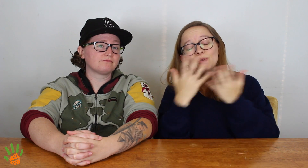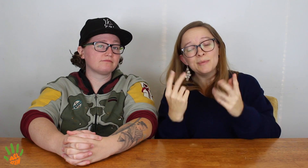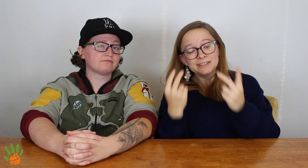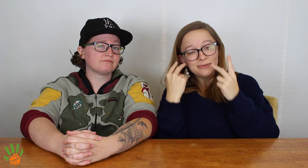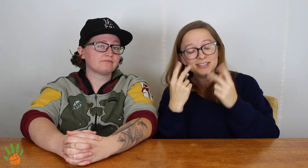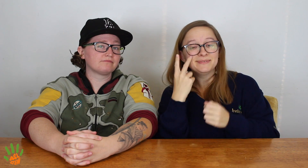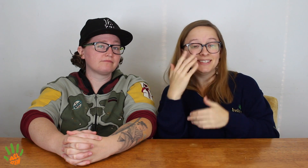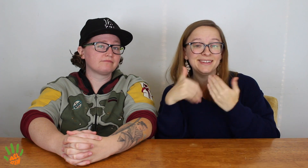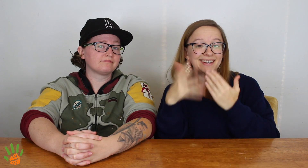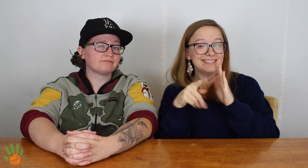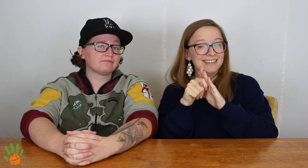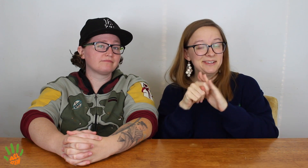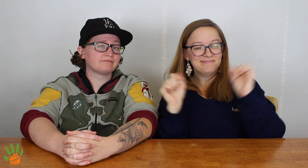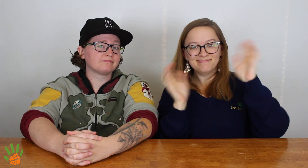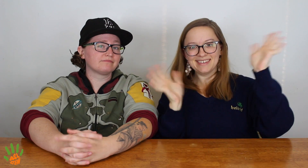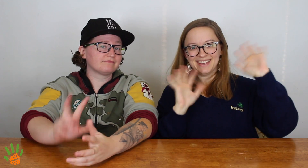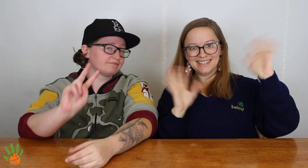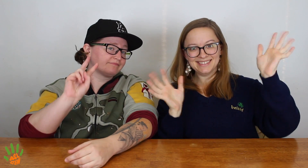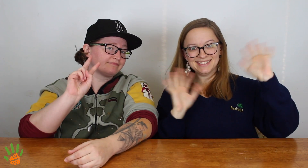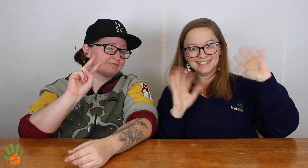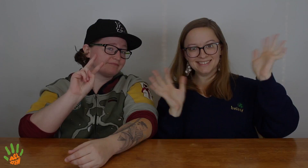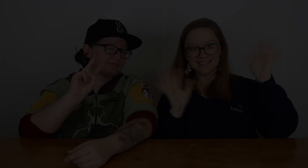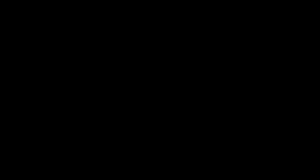Thank you so much for watching and we'll see you in the next video. Bye!